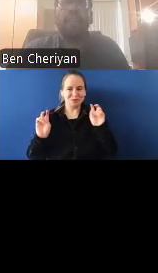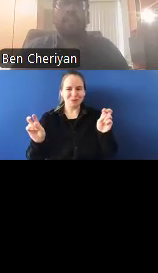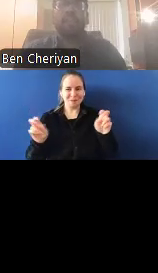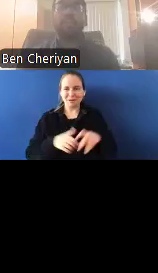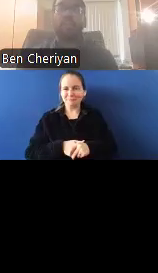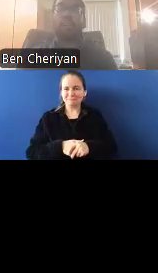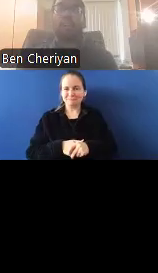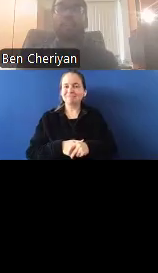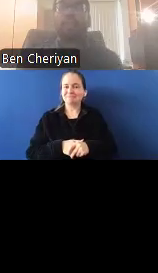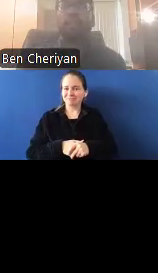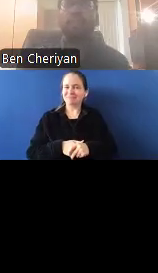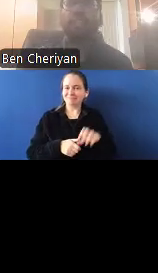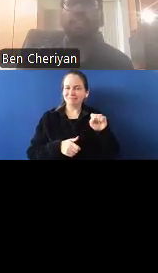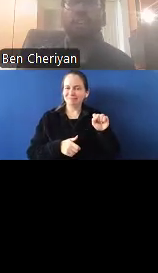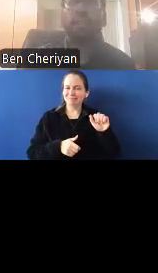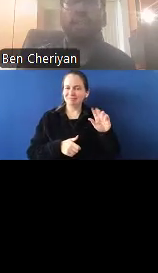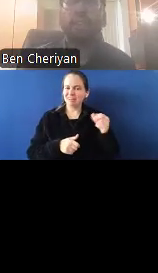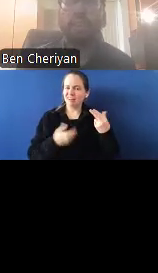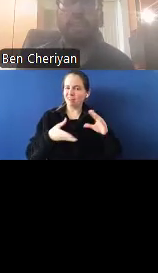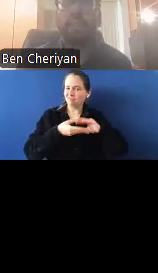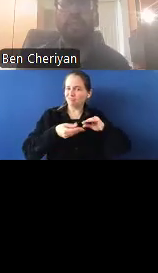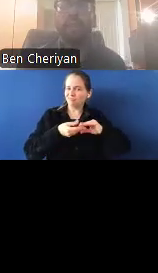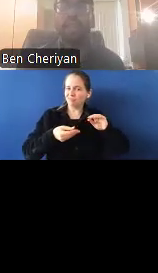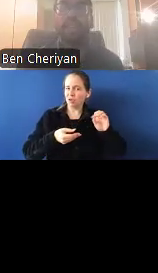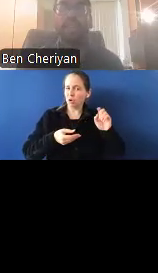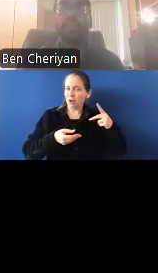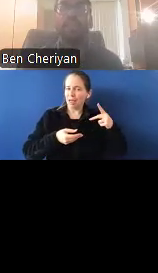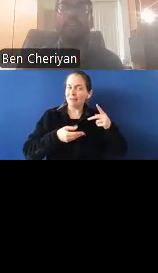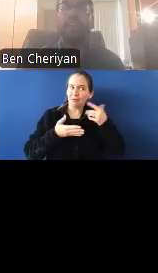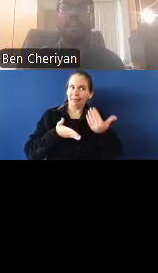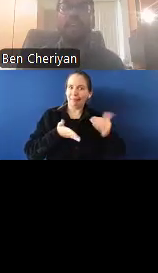you heard a bit from Sarah on the mission at ODEP, so I don't want to repeat what Sarah already